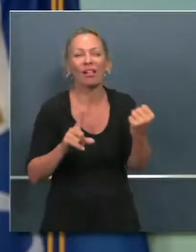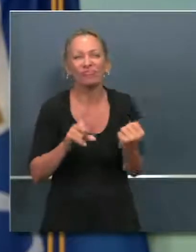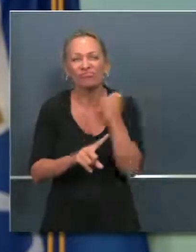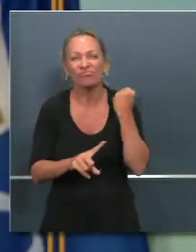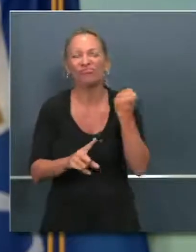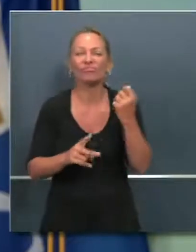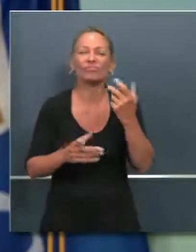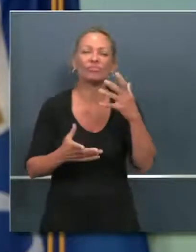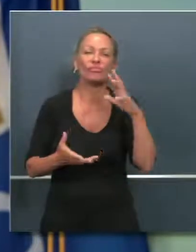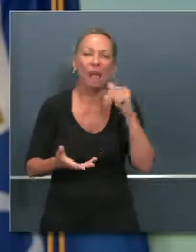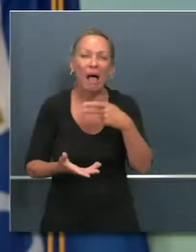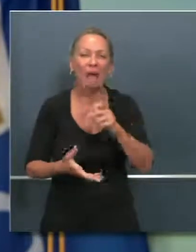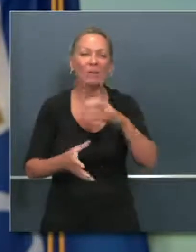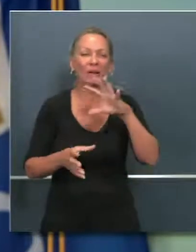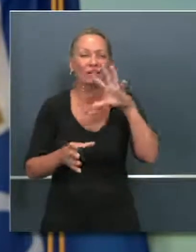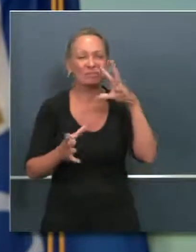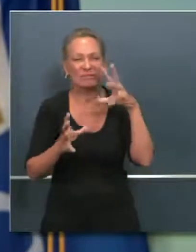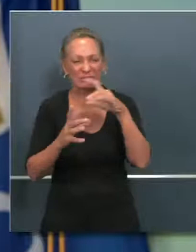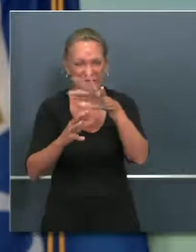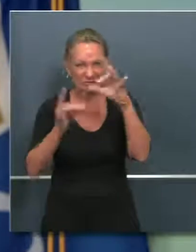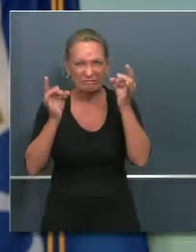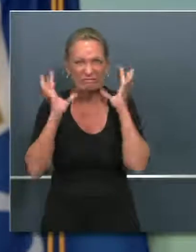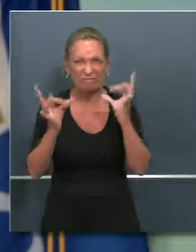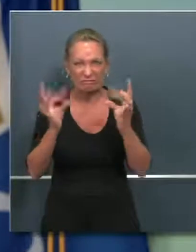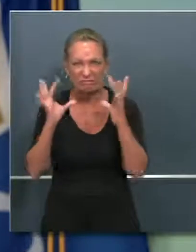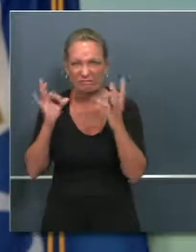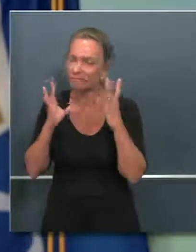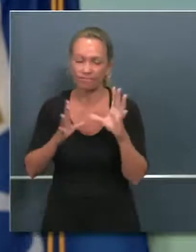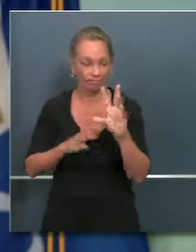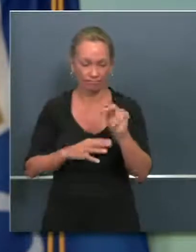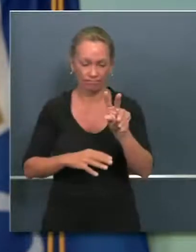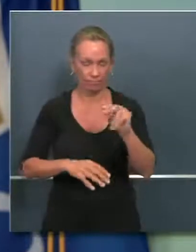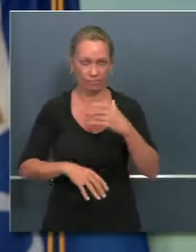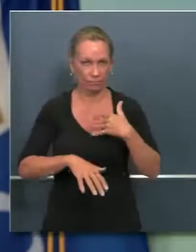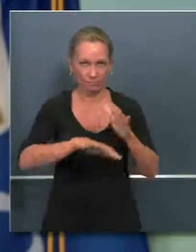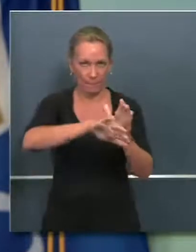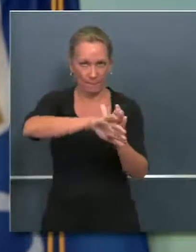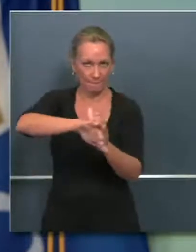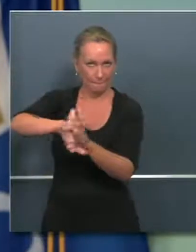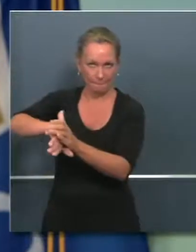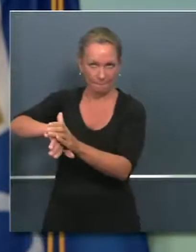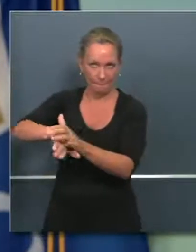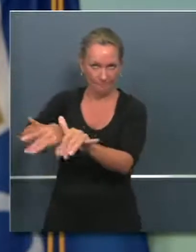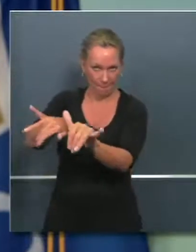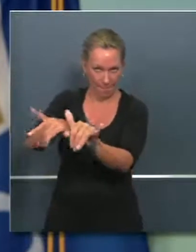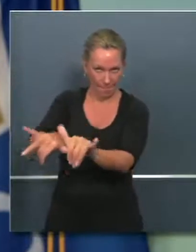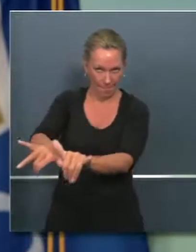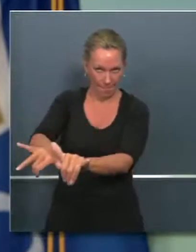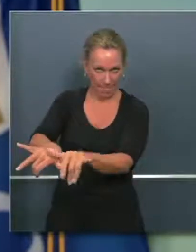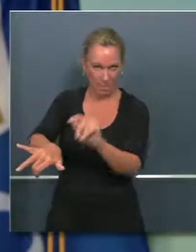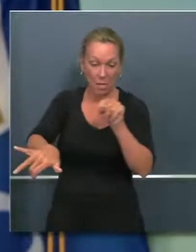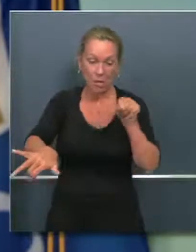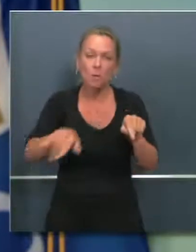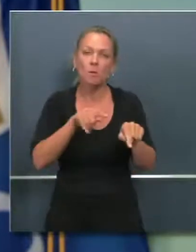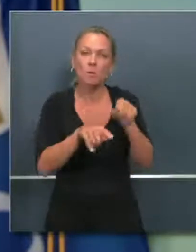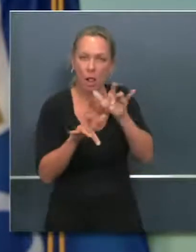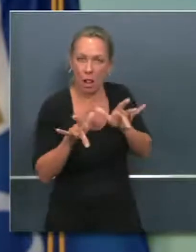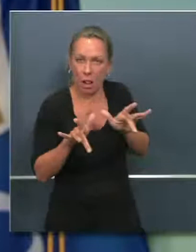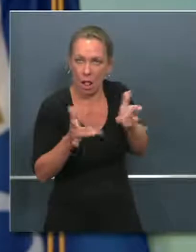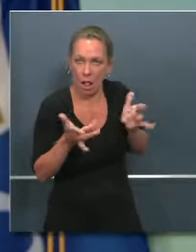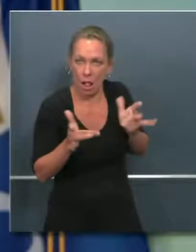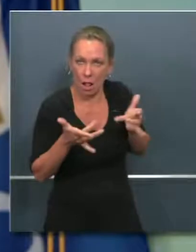orderly way along those lines a number of months ago we are working with many advocates and the